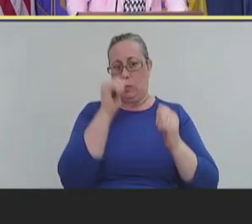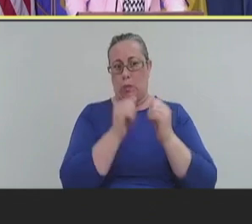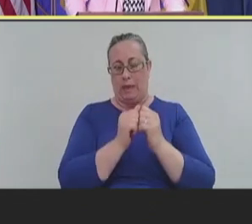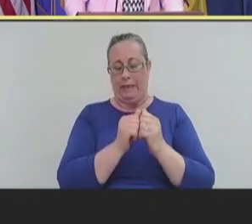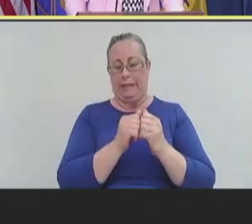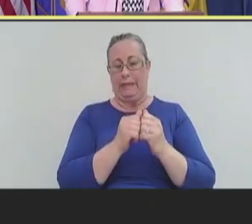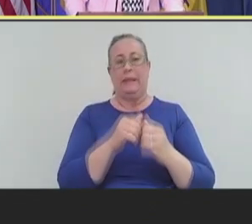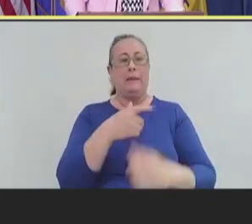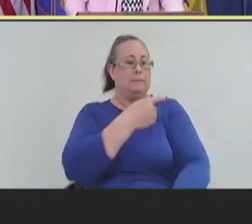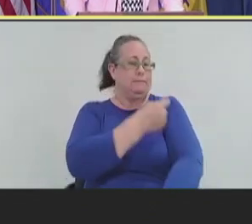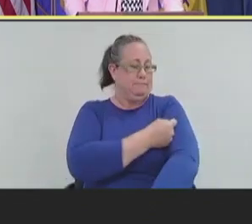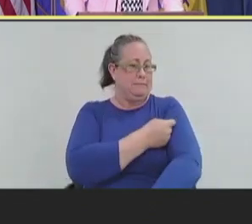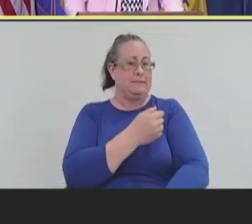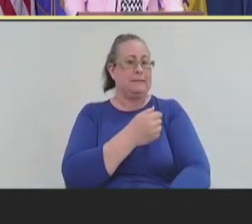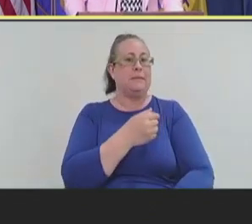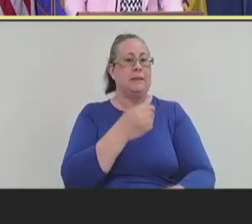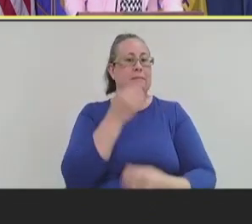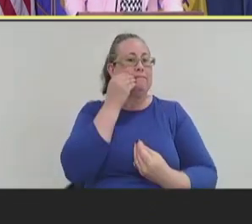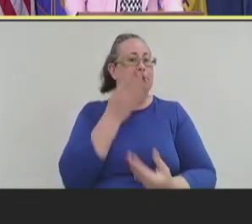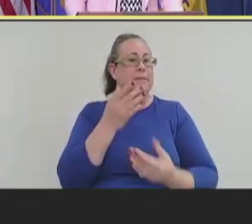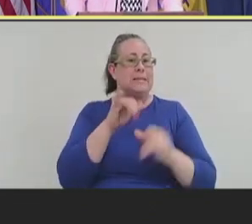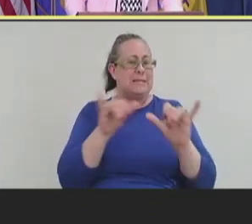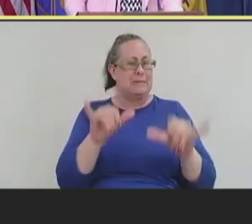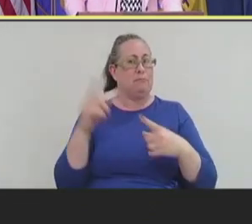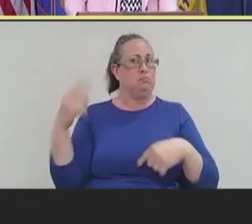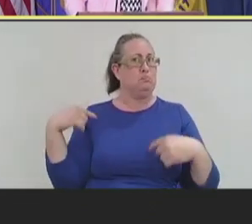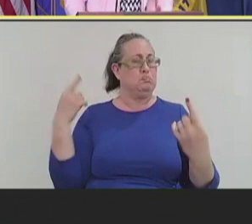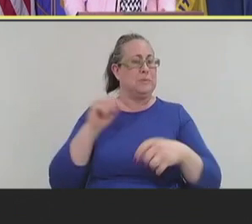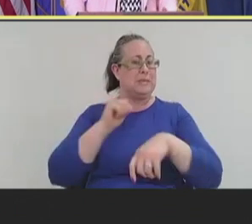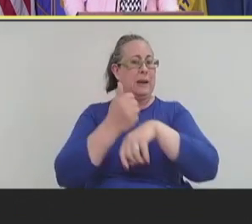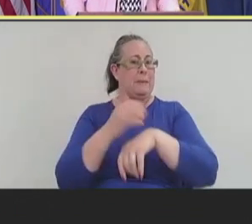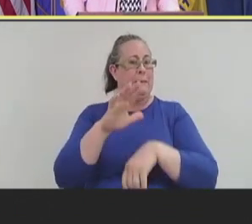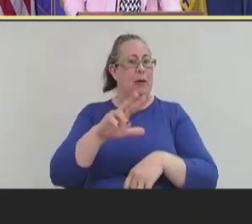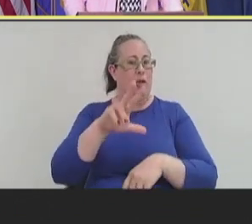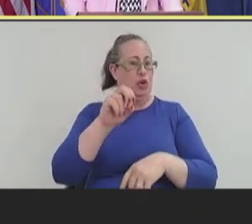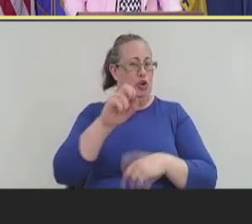they've been around for 30 years and a lot of places even longer. So,